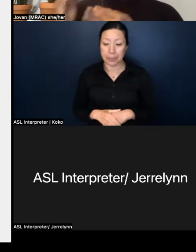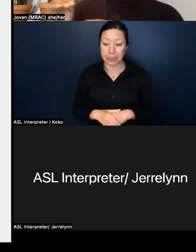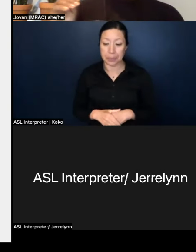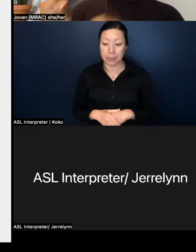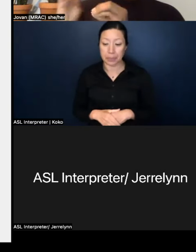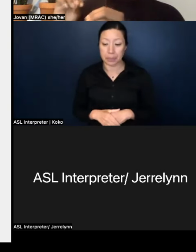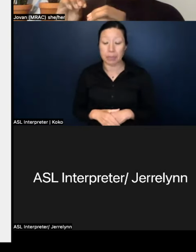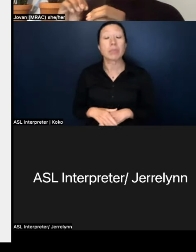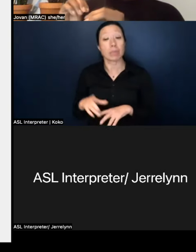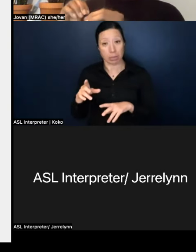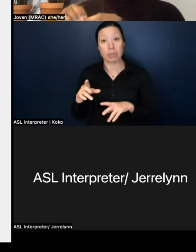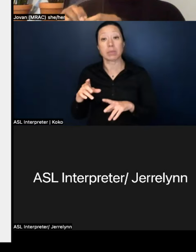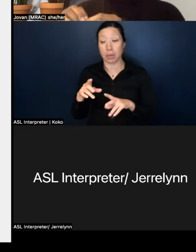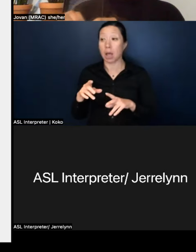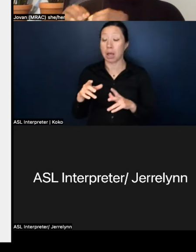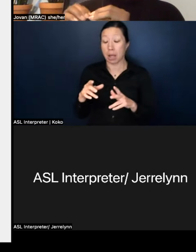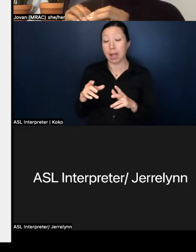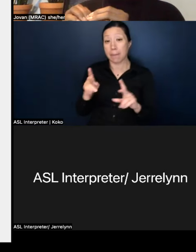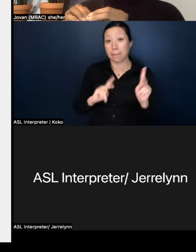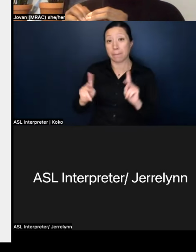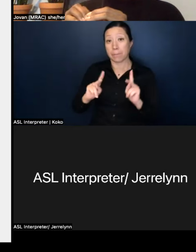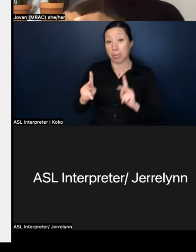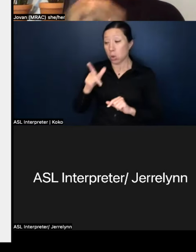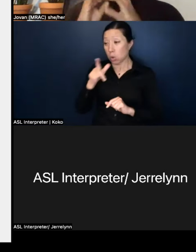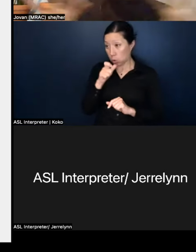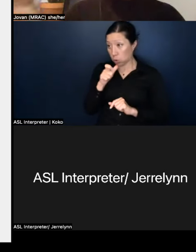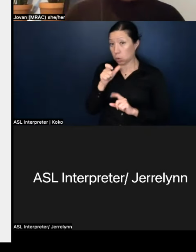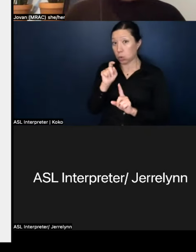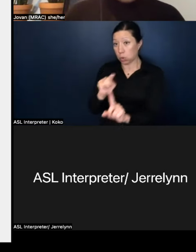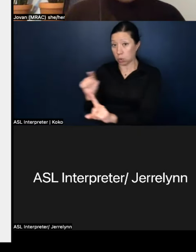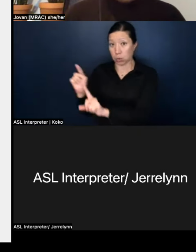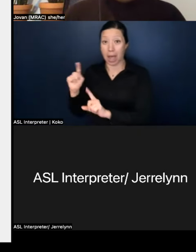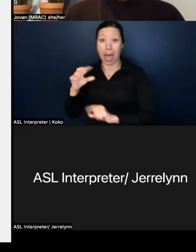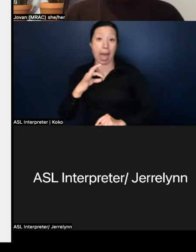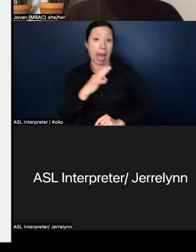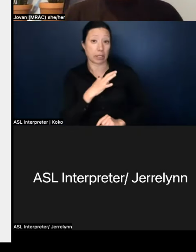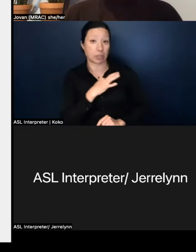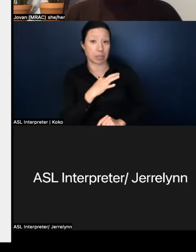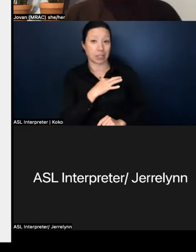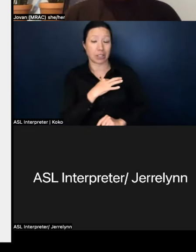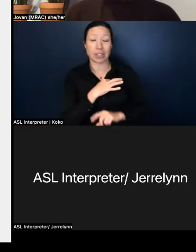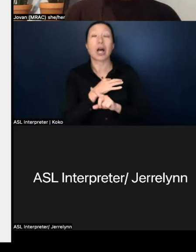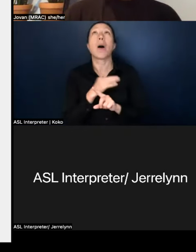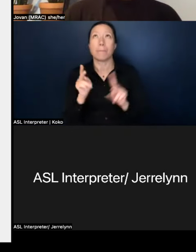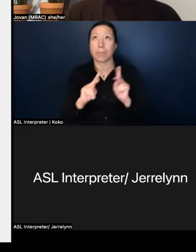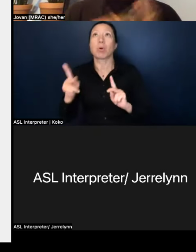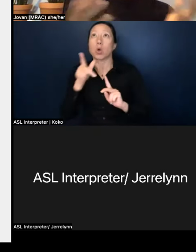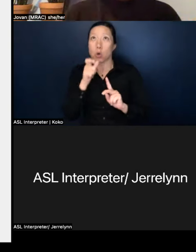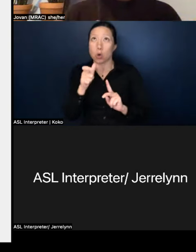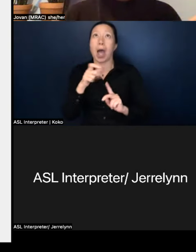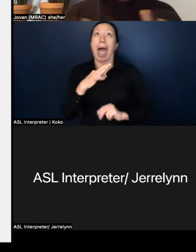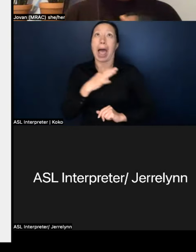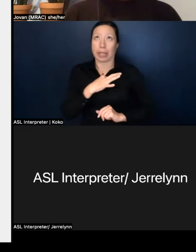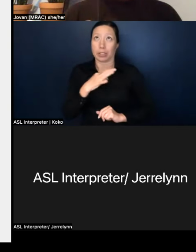reflect those of the eligibility. So it's pretty open.